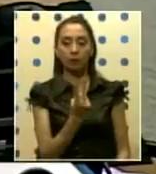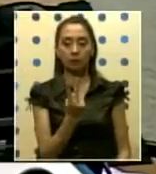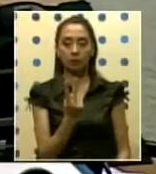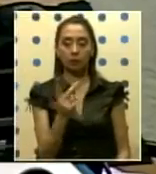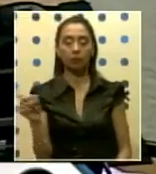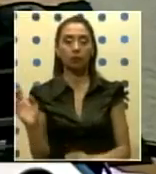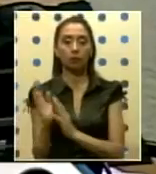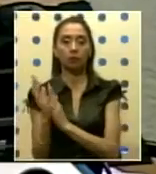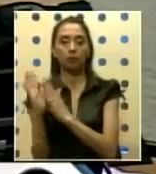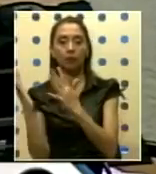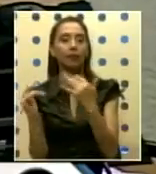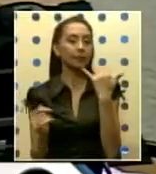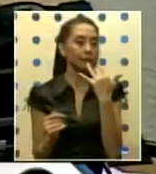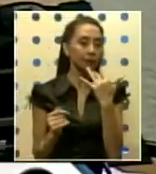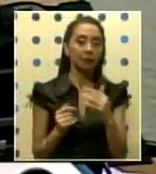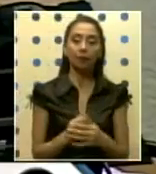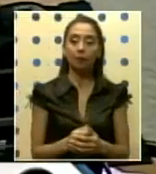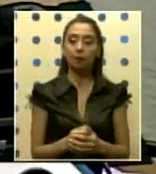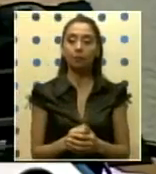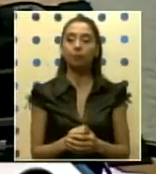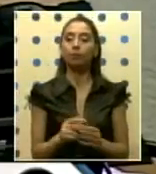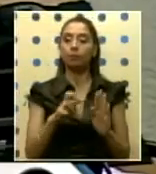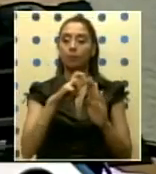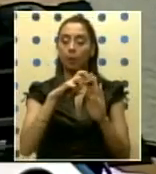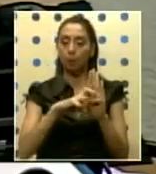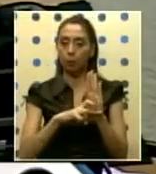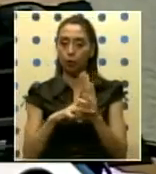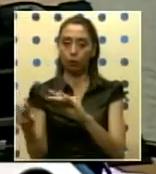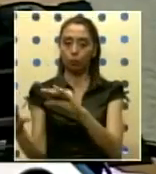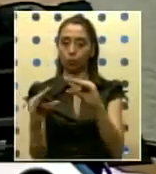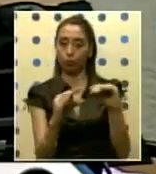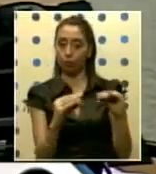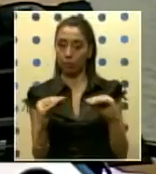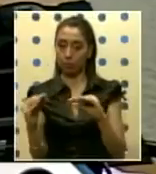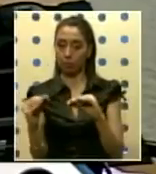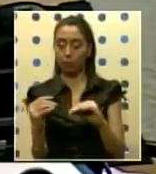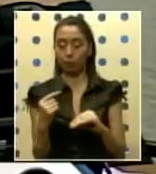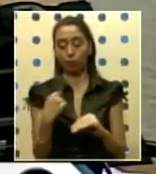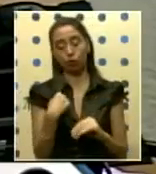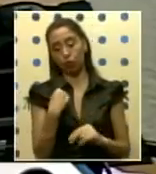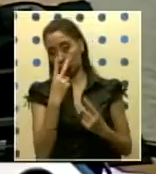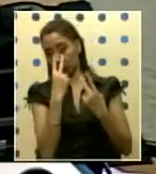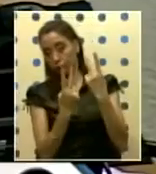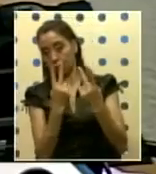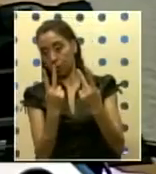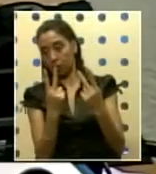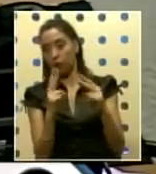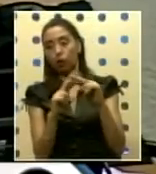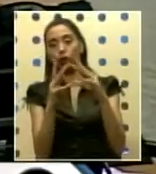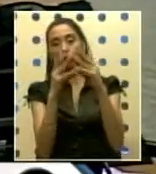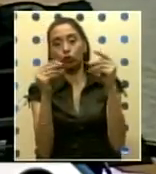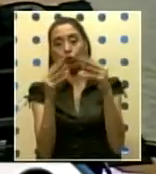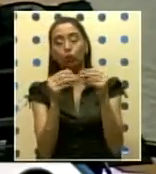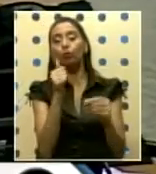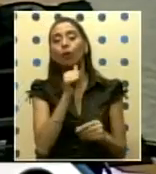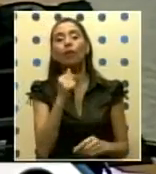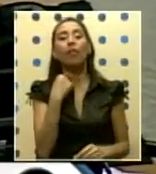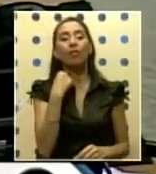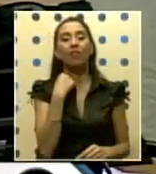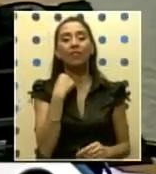Second, the bill under comment solves some of the problems that the bonus had